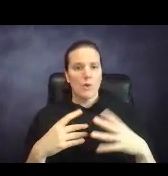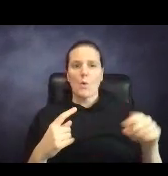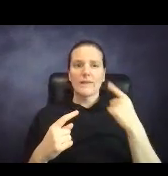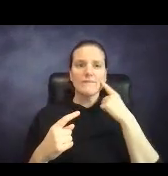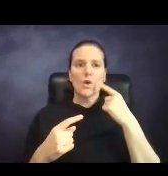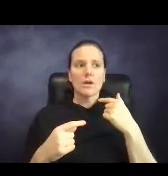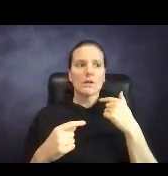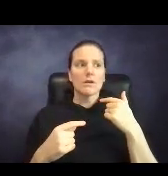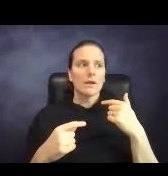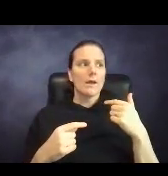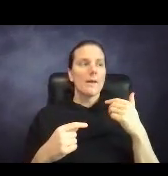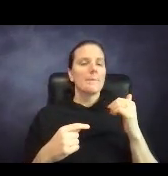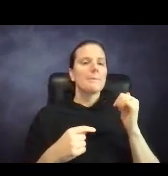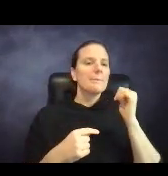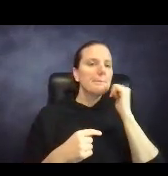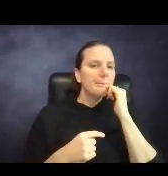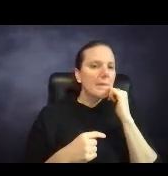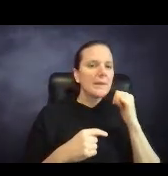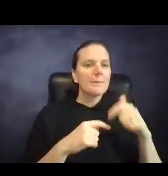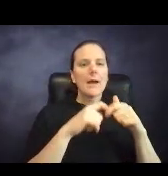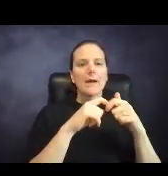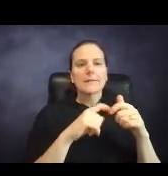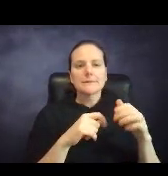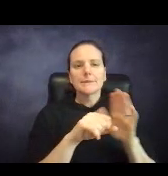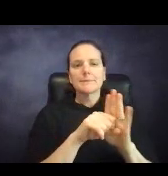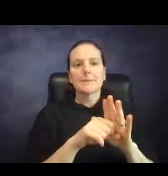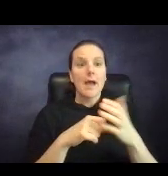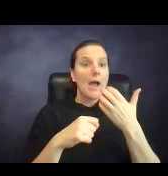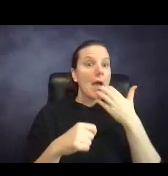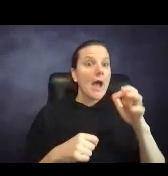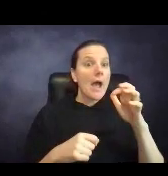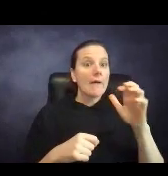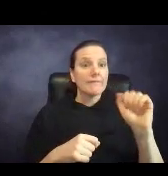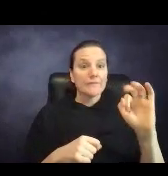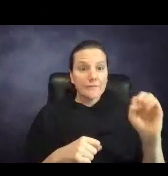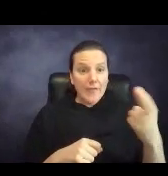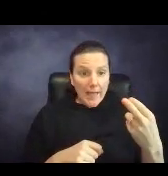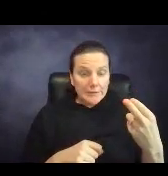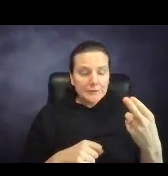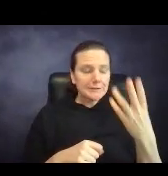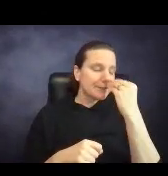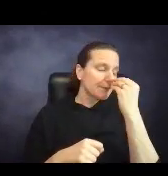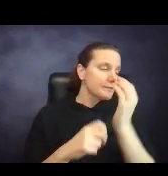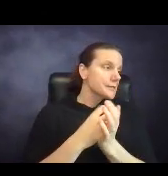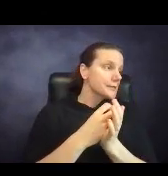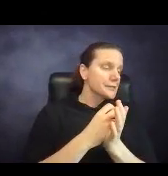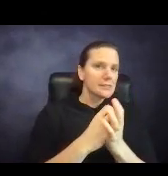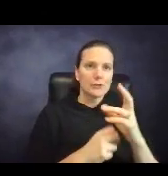vasomotor symptoms, so hot flashes and sleep disturbances. There was no progesterone that was routinely used.